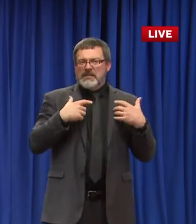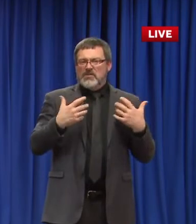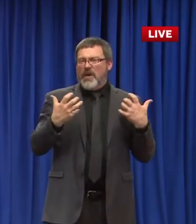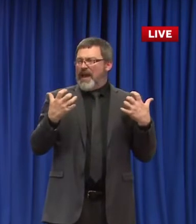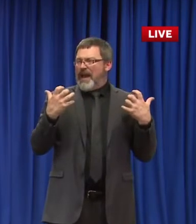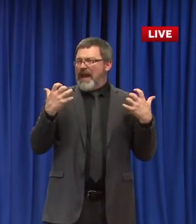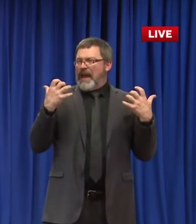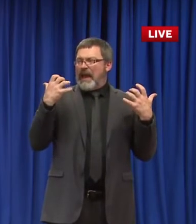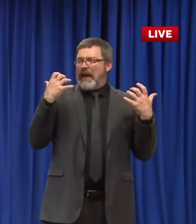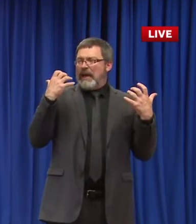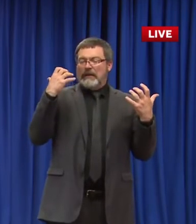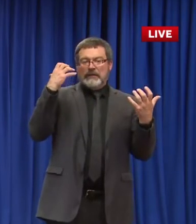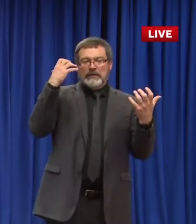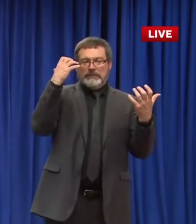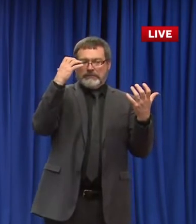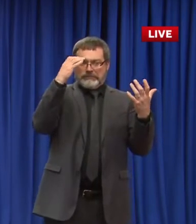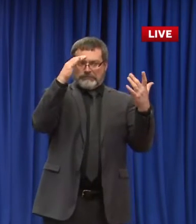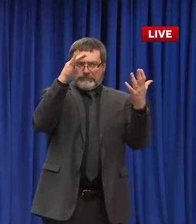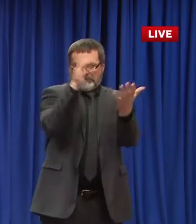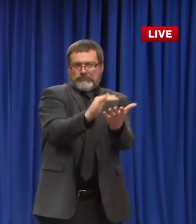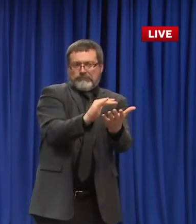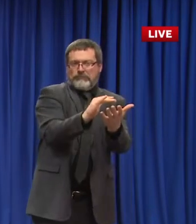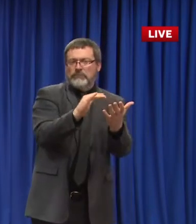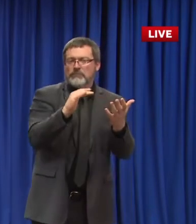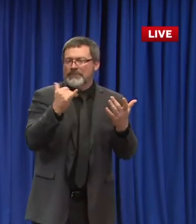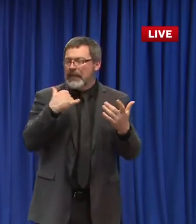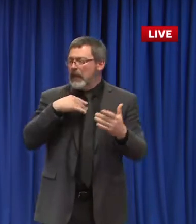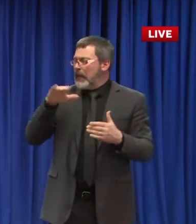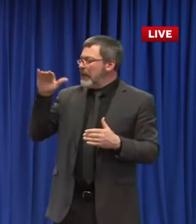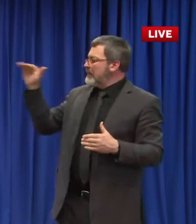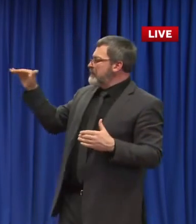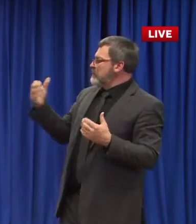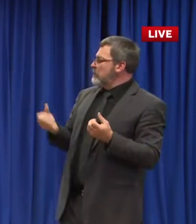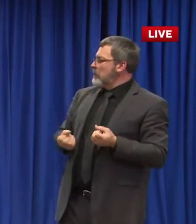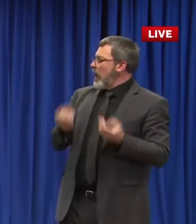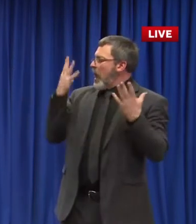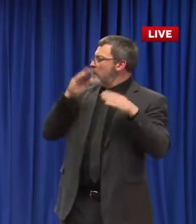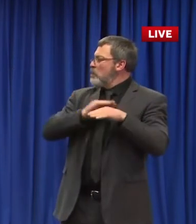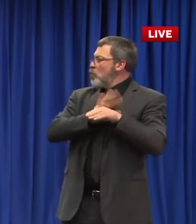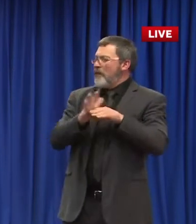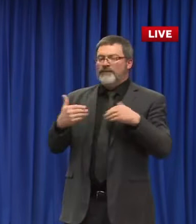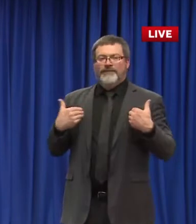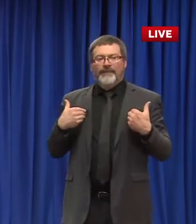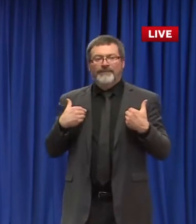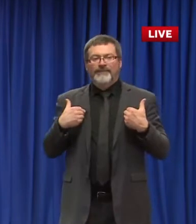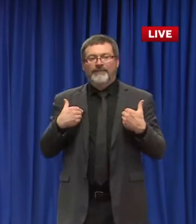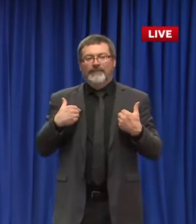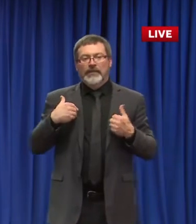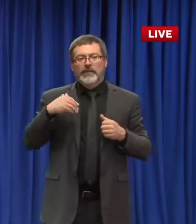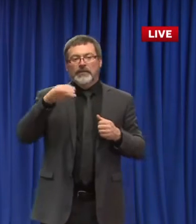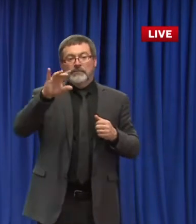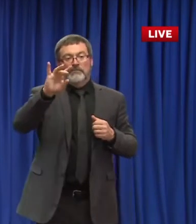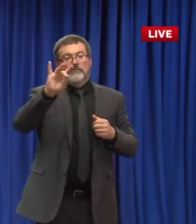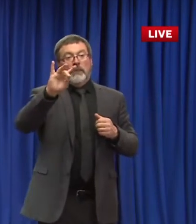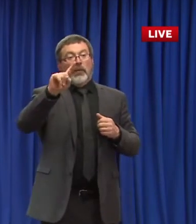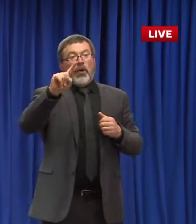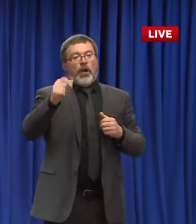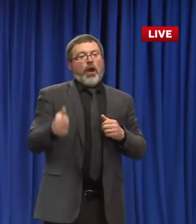SOME POINT, BUT WE HAVE TO BE VERY COGNIZANT WE HAD HOW MANY CASES TODAY SORRY 80.